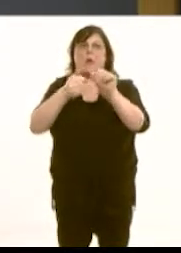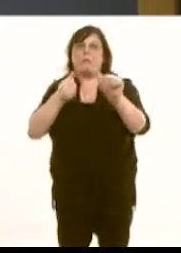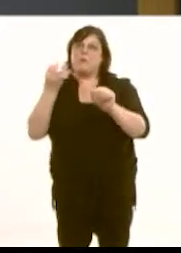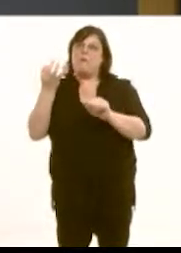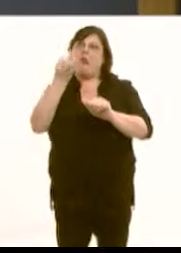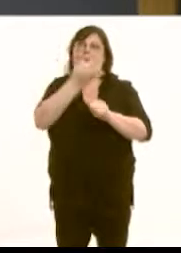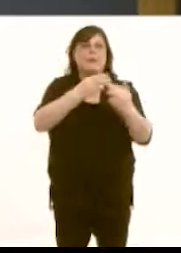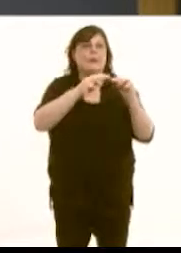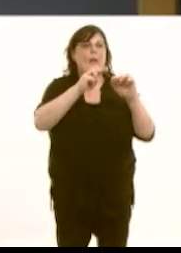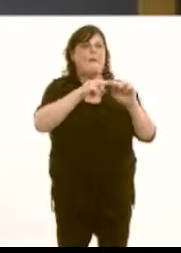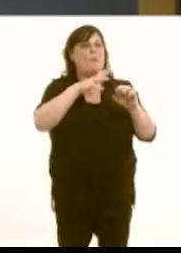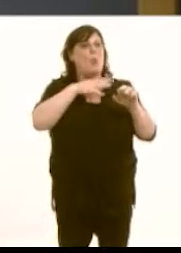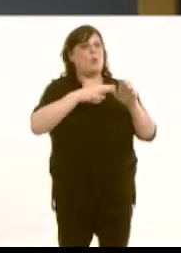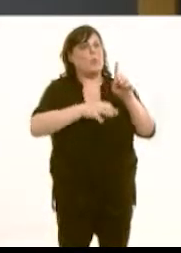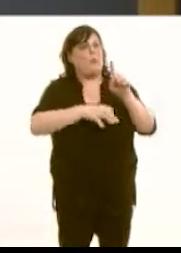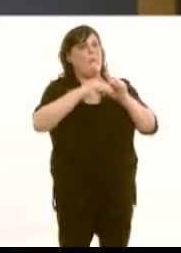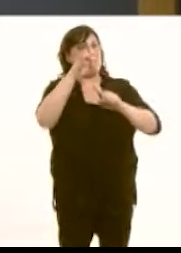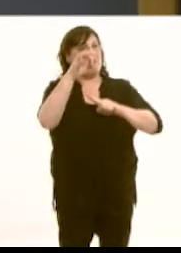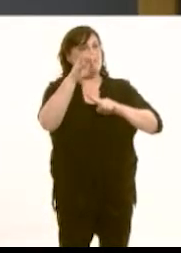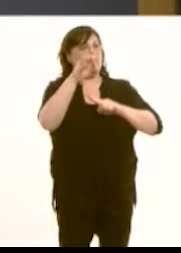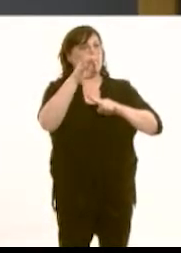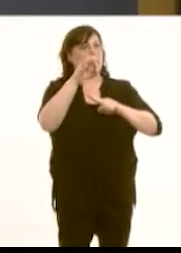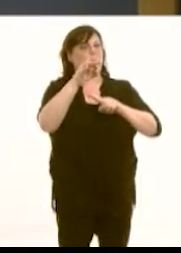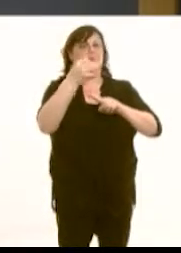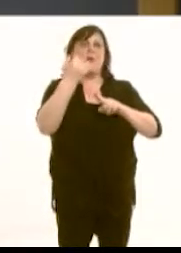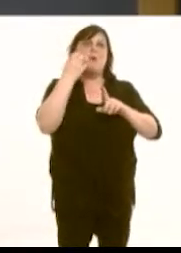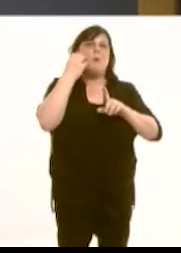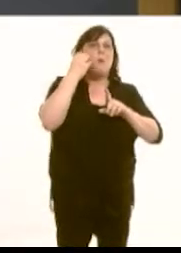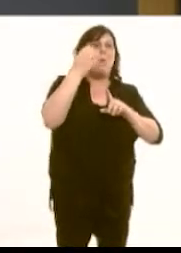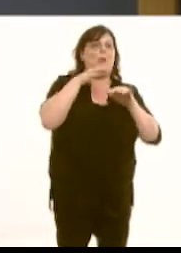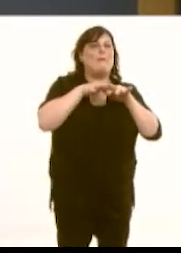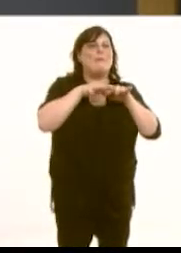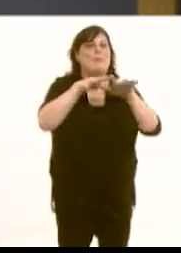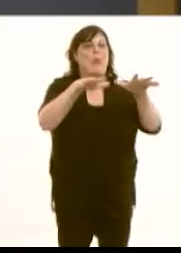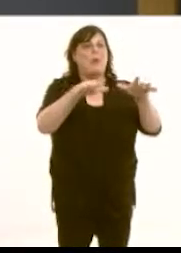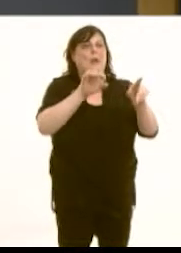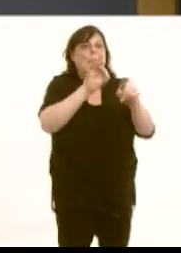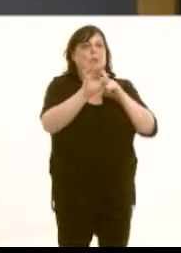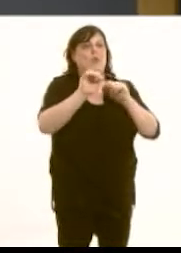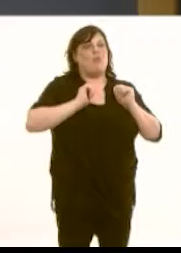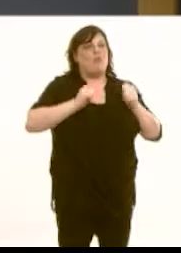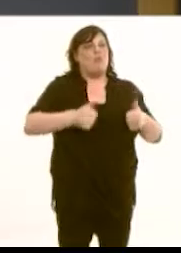is to be rolled out across rural Wales, they must be permitted to do so by local planning